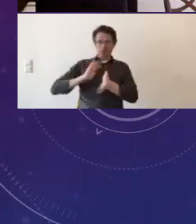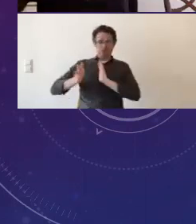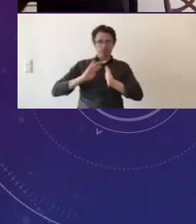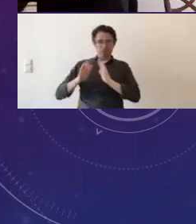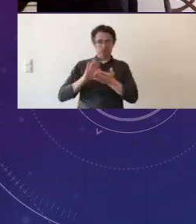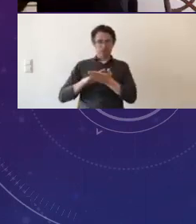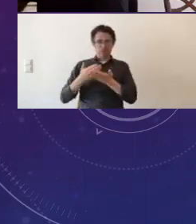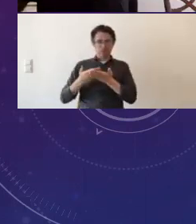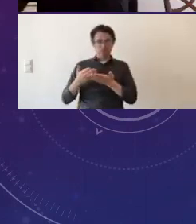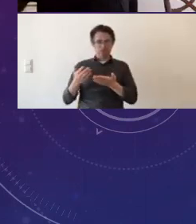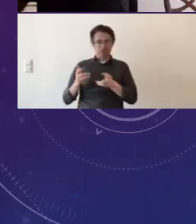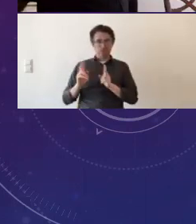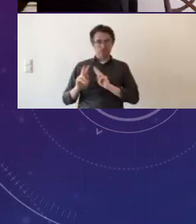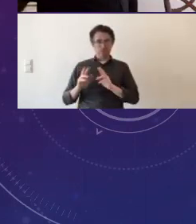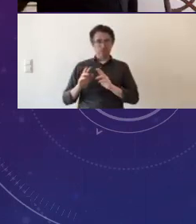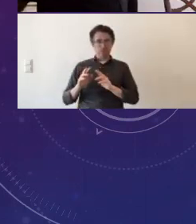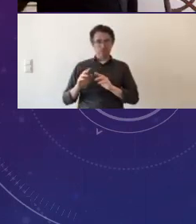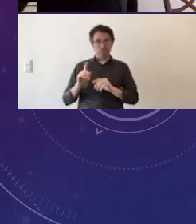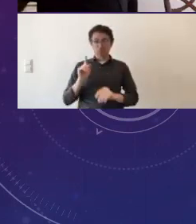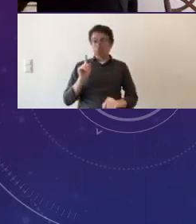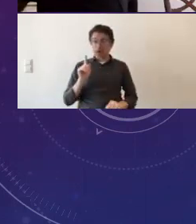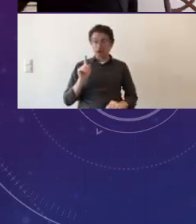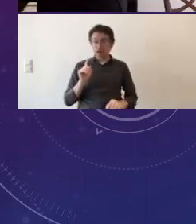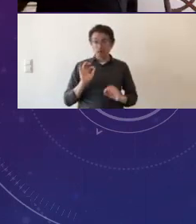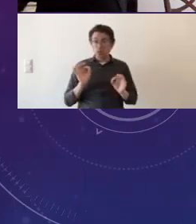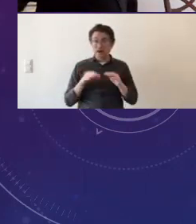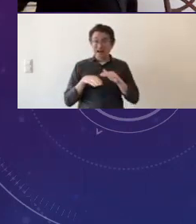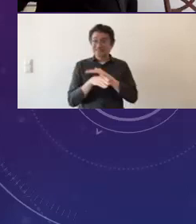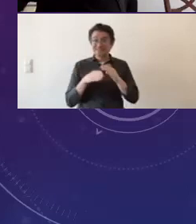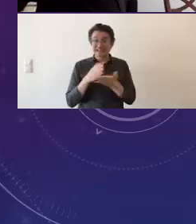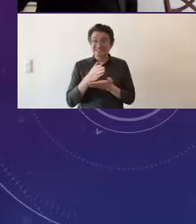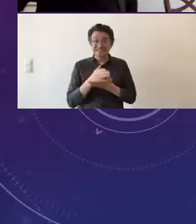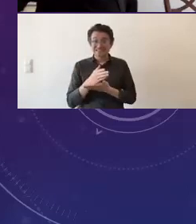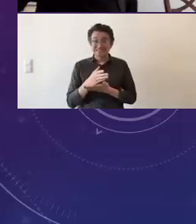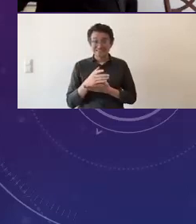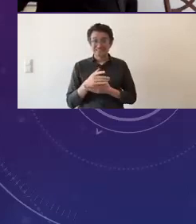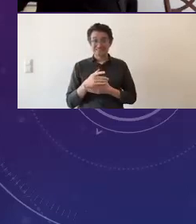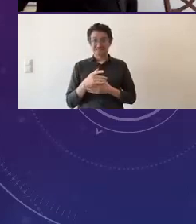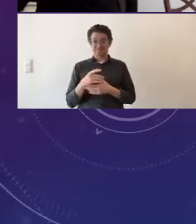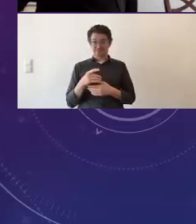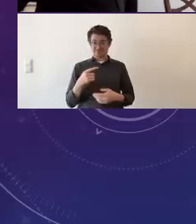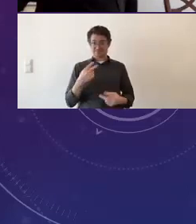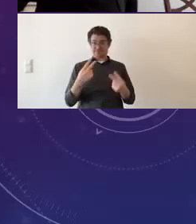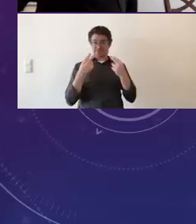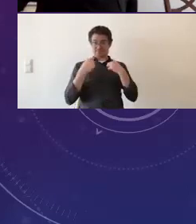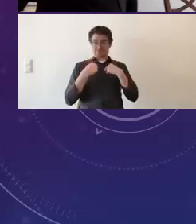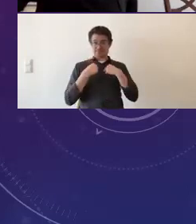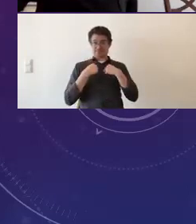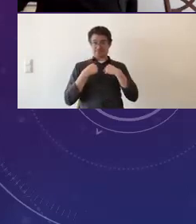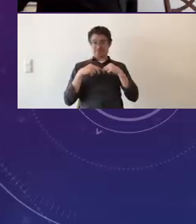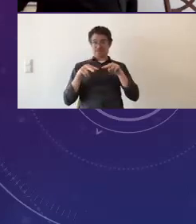necklace is prohibitive for me to sign to someone so I have to remove the